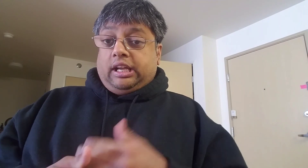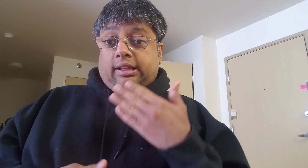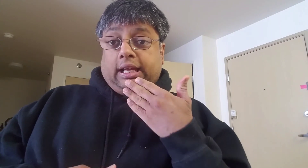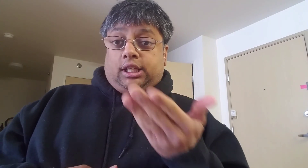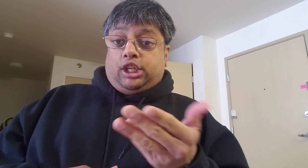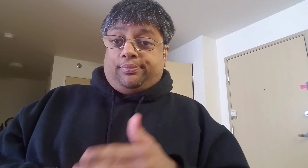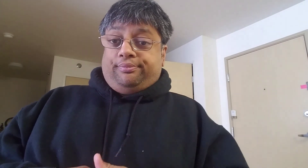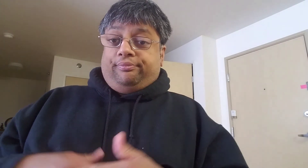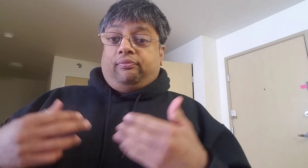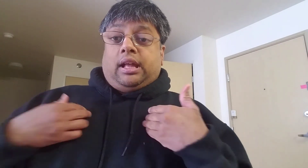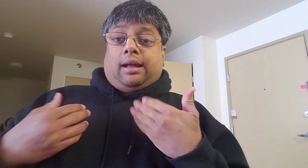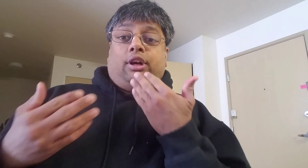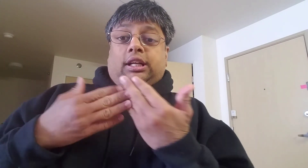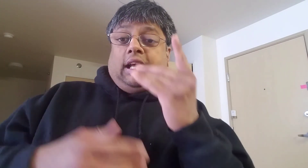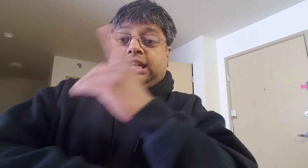Thank you and have a good day! (Thumbs up!)